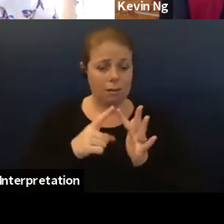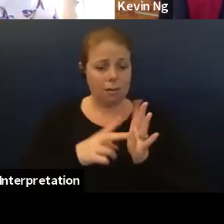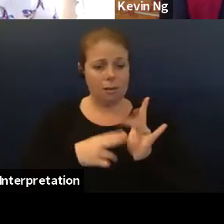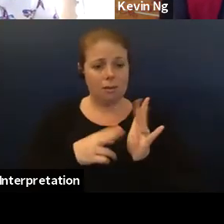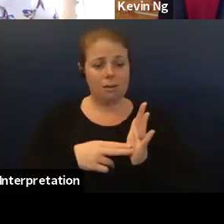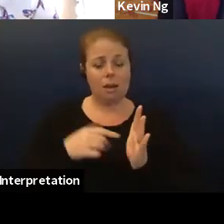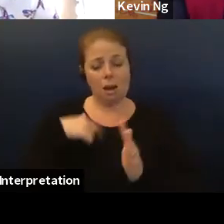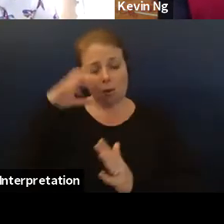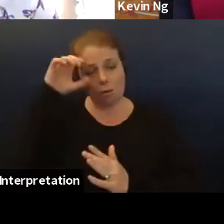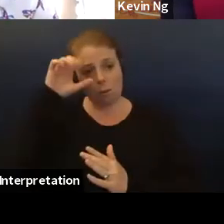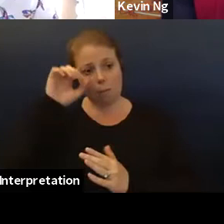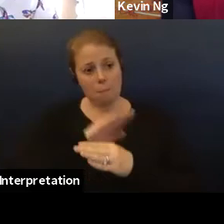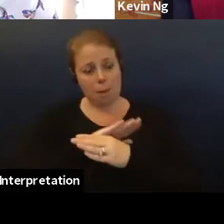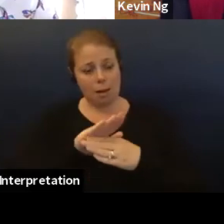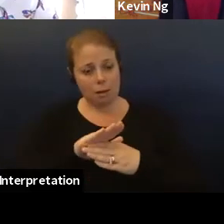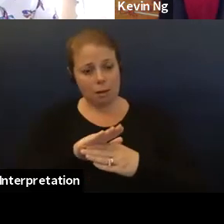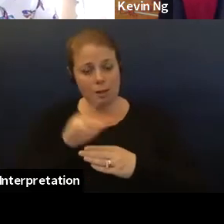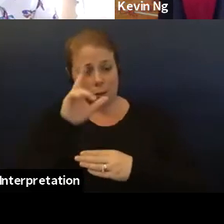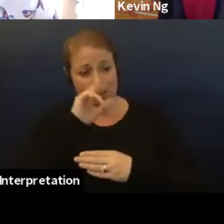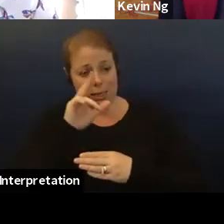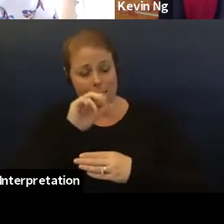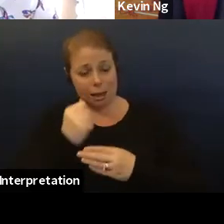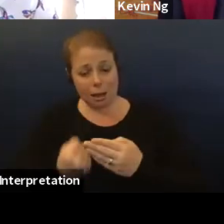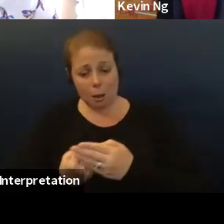who felt really uncomfortable about their level of expertise because they were young and emerging,